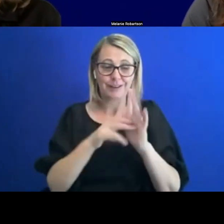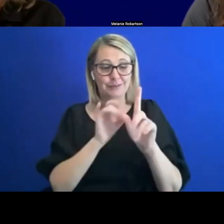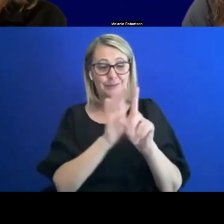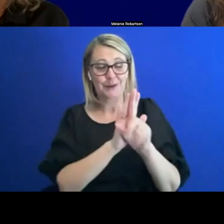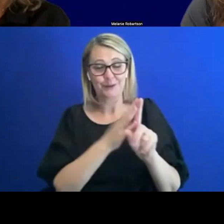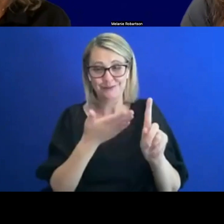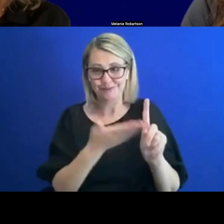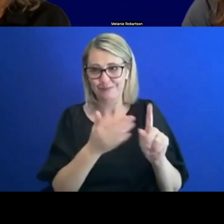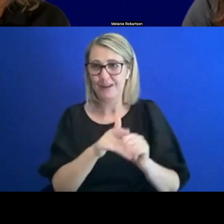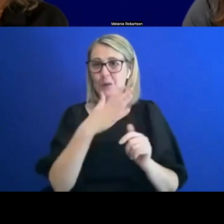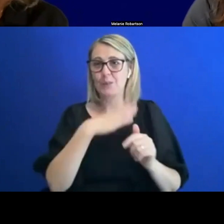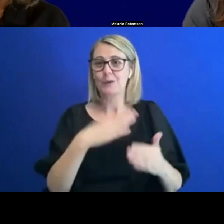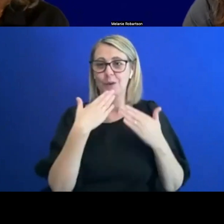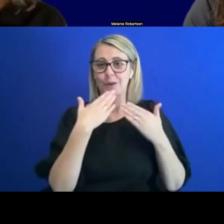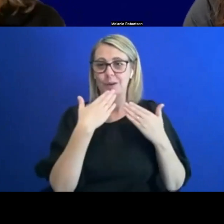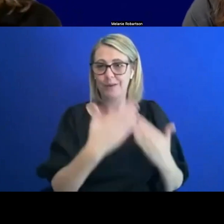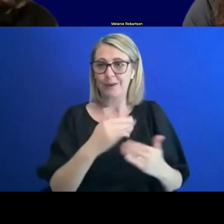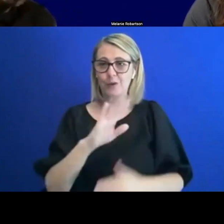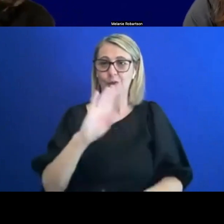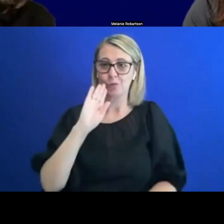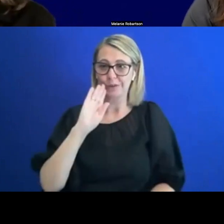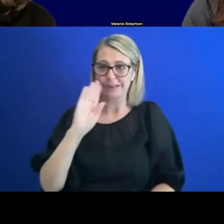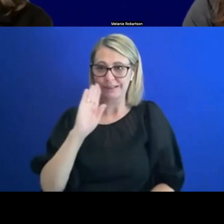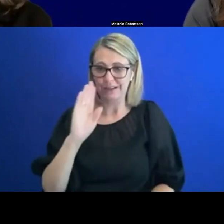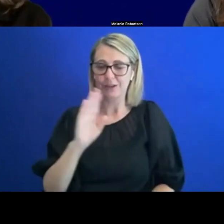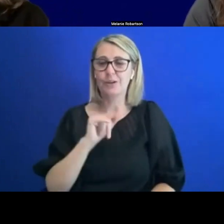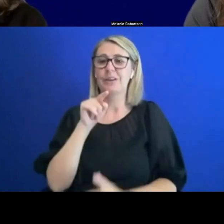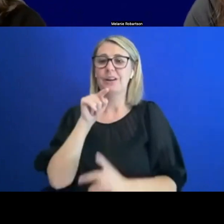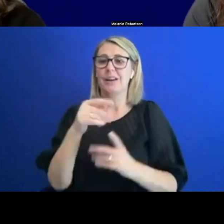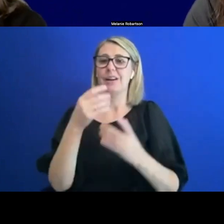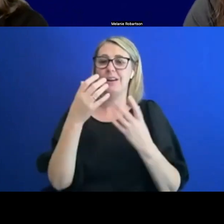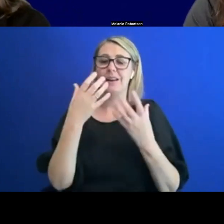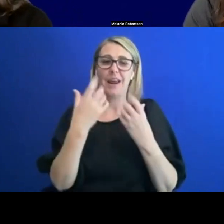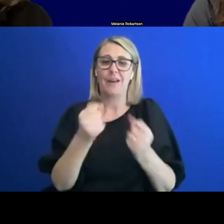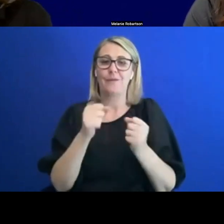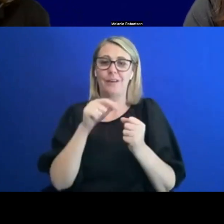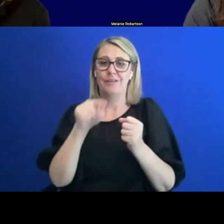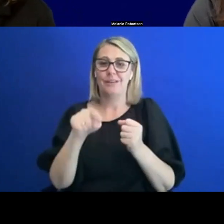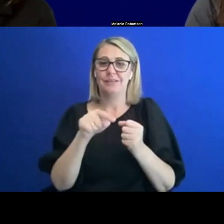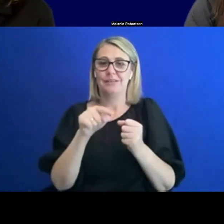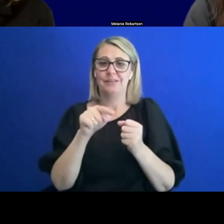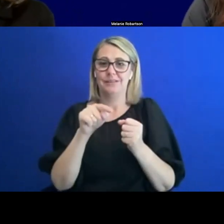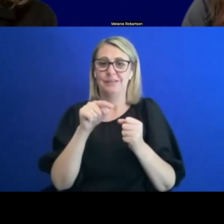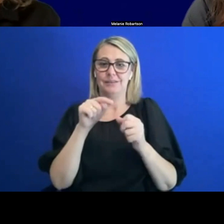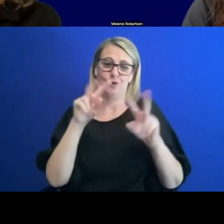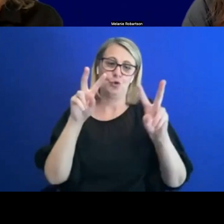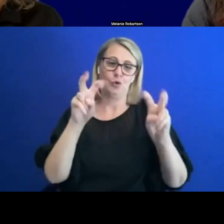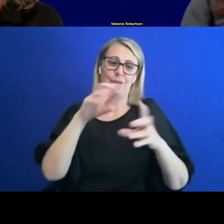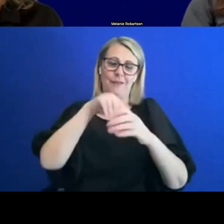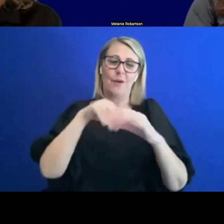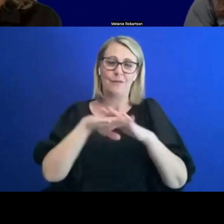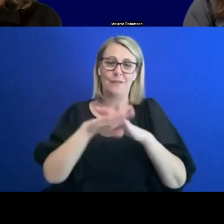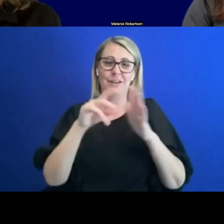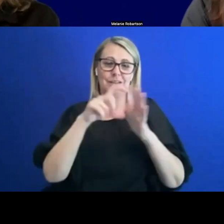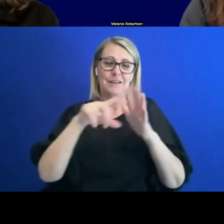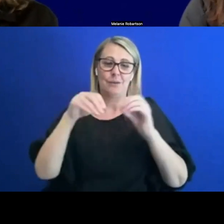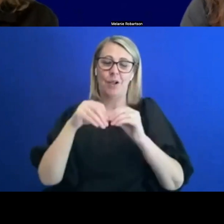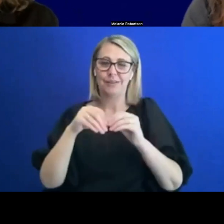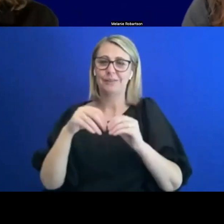He wants to thank you for the presentation and bringing this topic into the field of deafblindness. I learned a lot. (MELANIE and MELISSA chuckle).